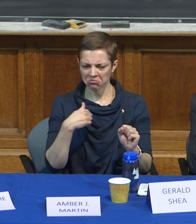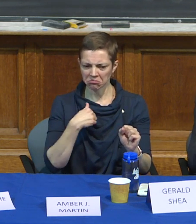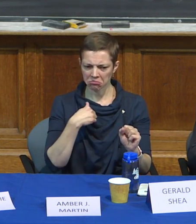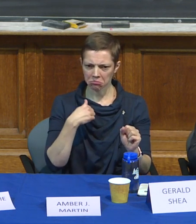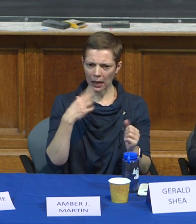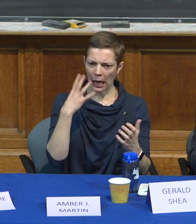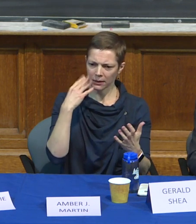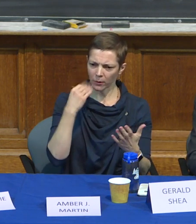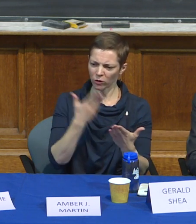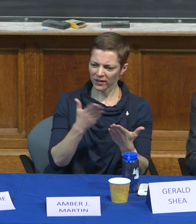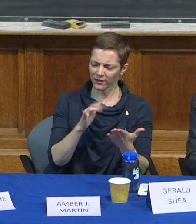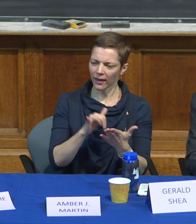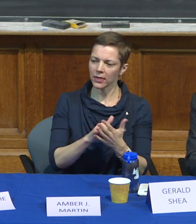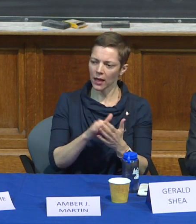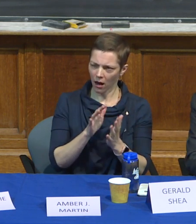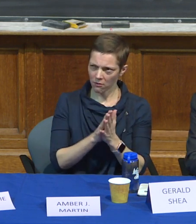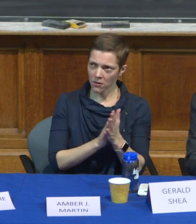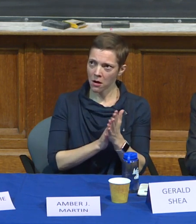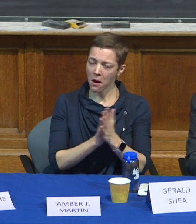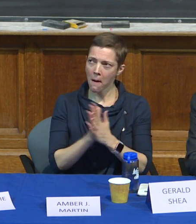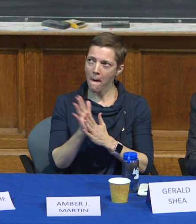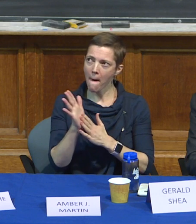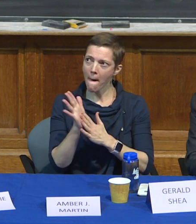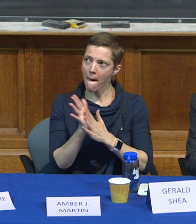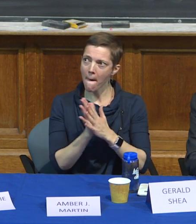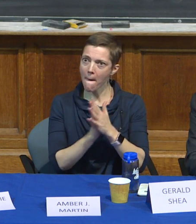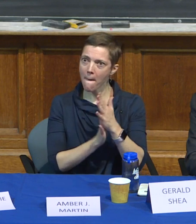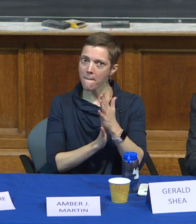Yes, I do experience things like that.